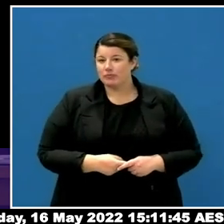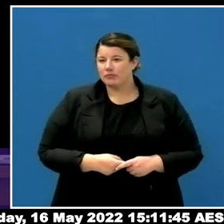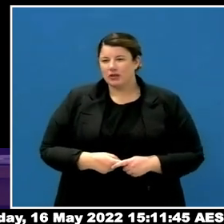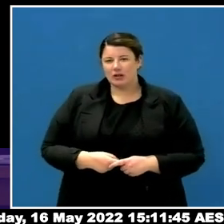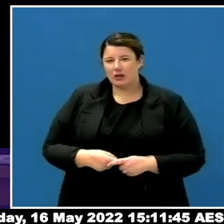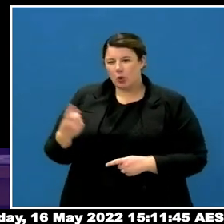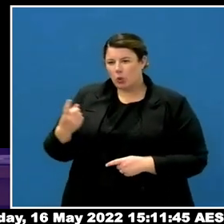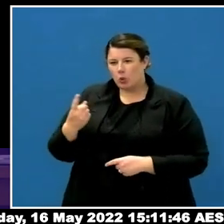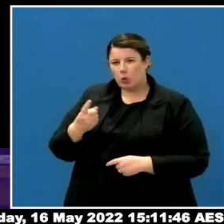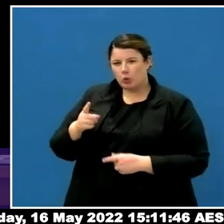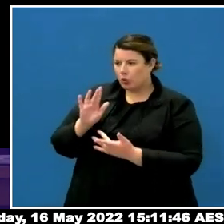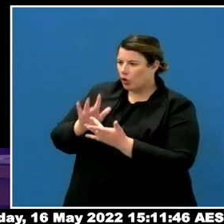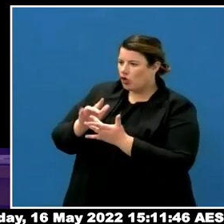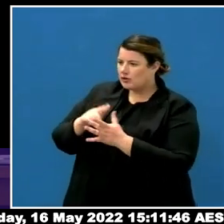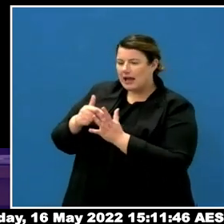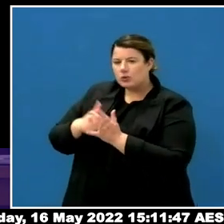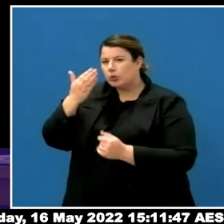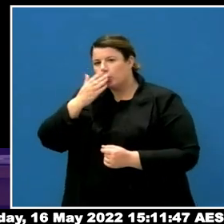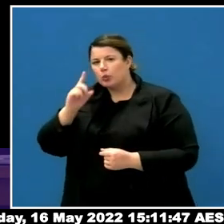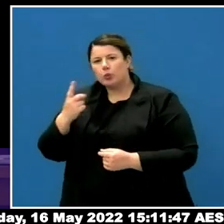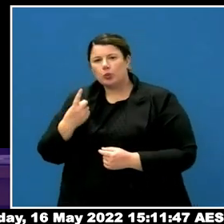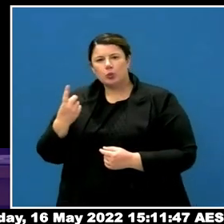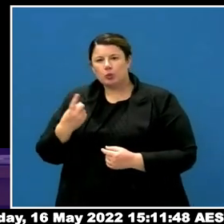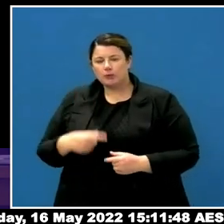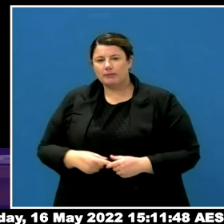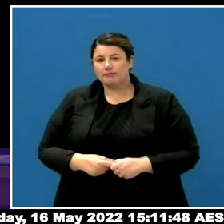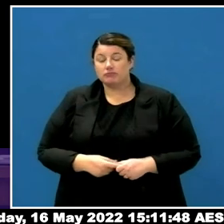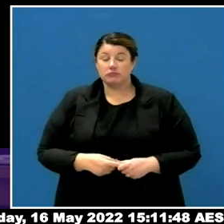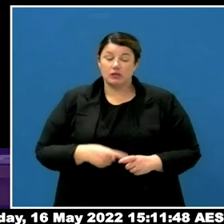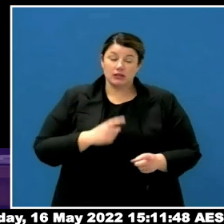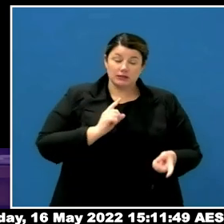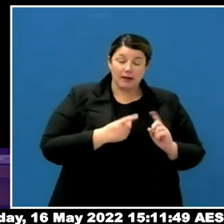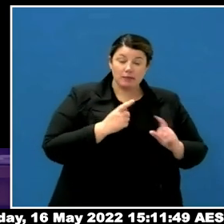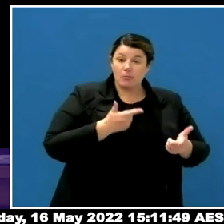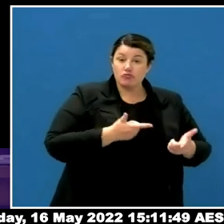Sometimes it was the principal, sometimes it was the deputy principal.